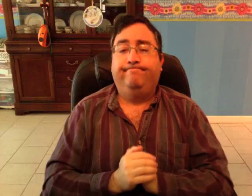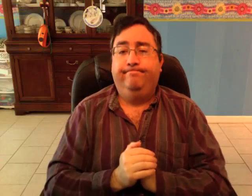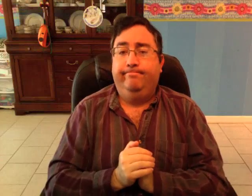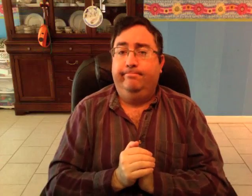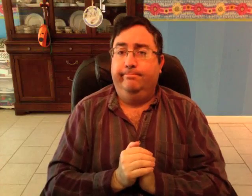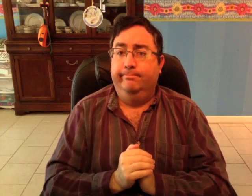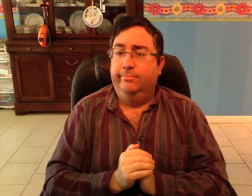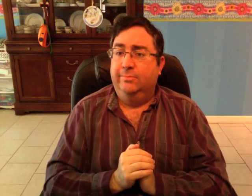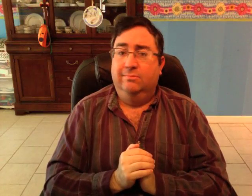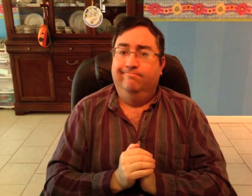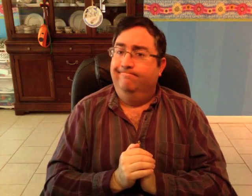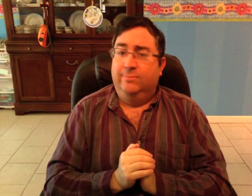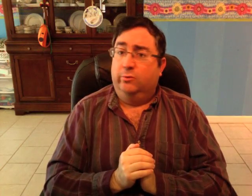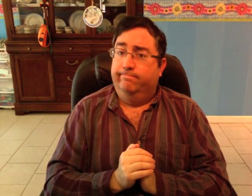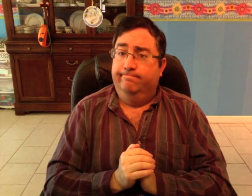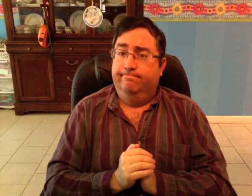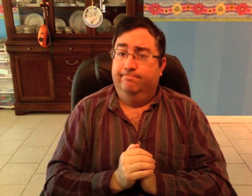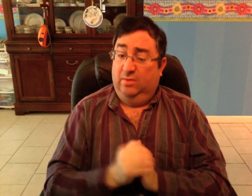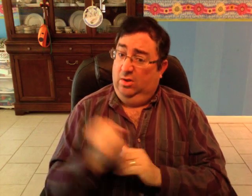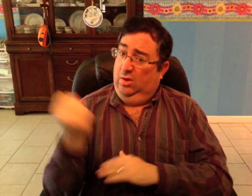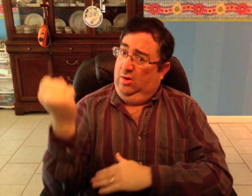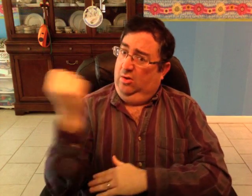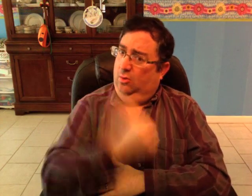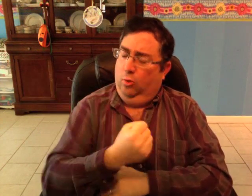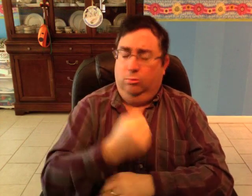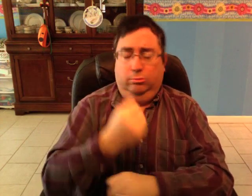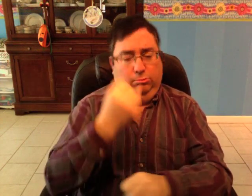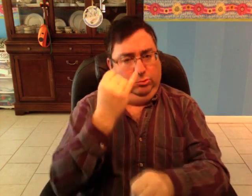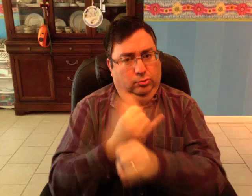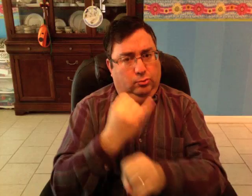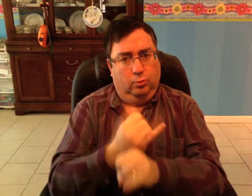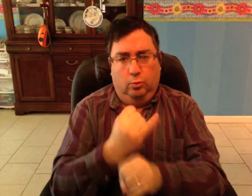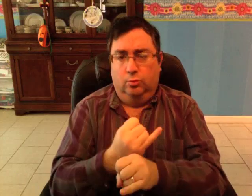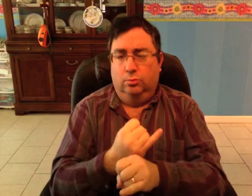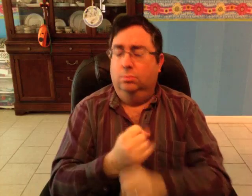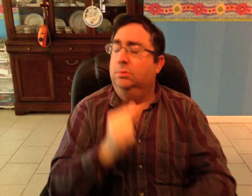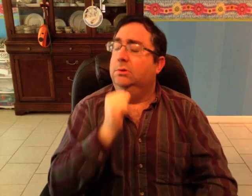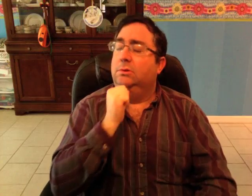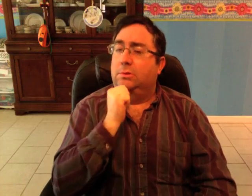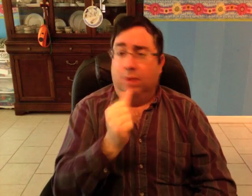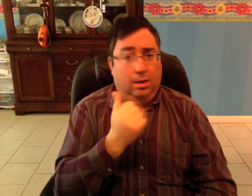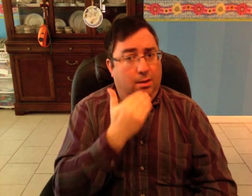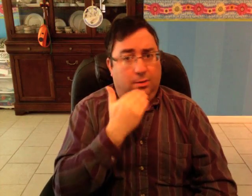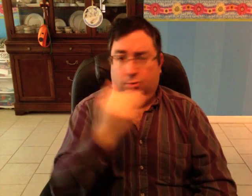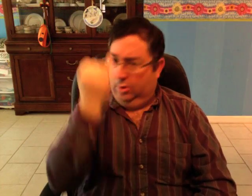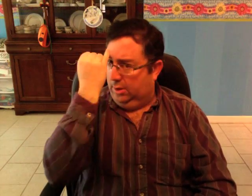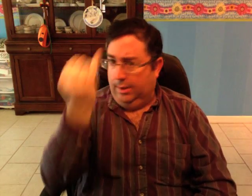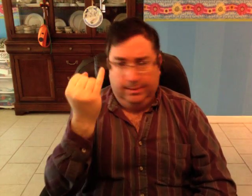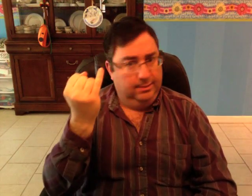Closing the schools for the Deaf is NOT a good idea,